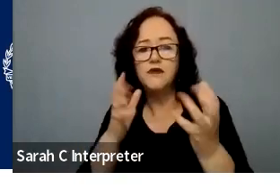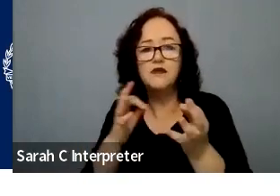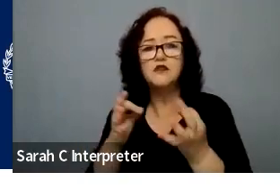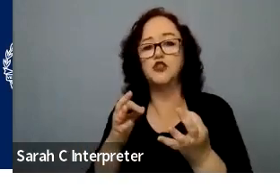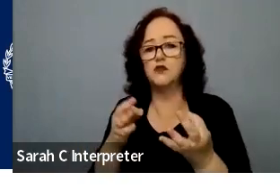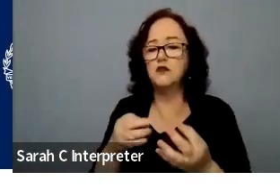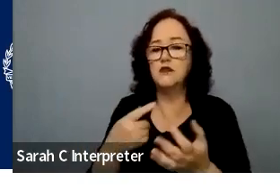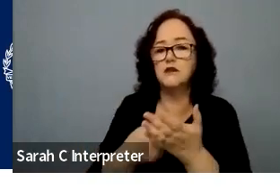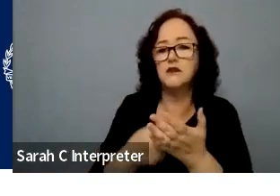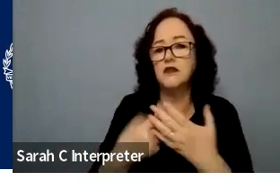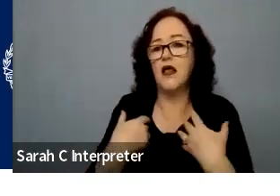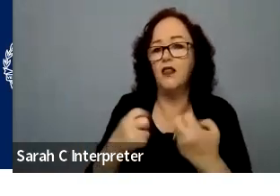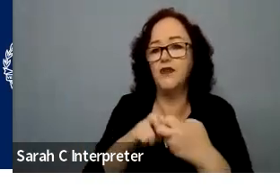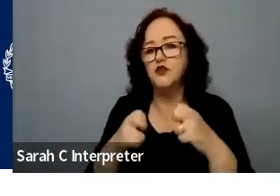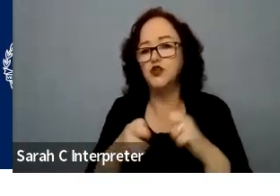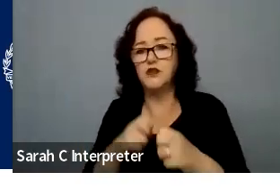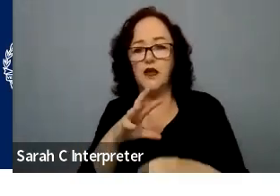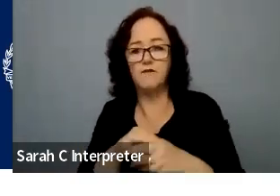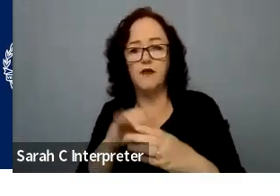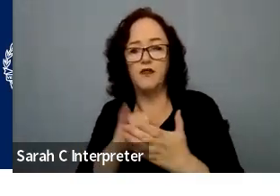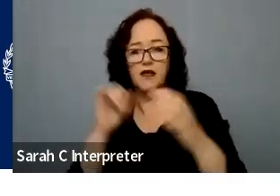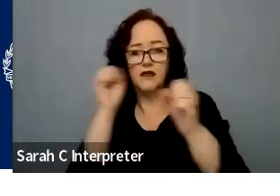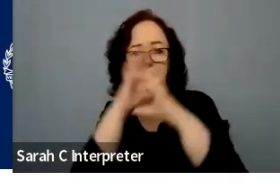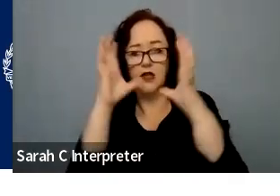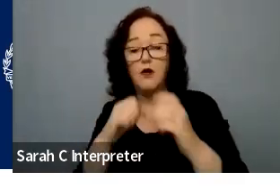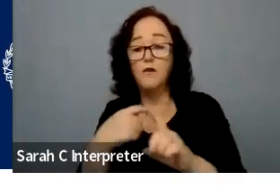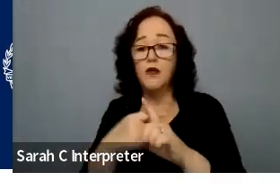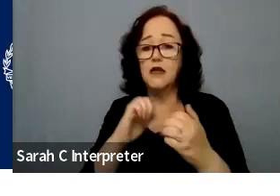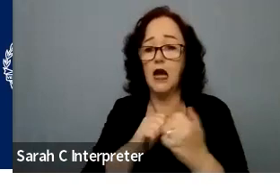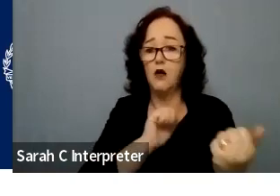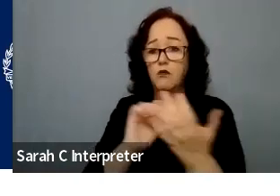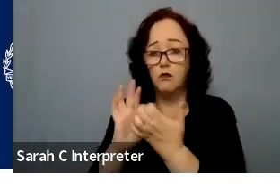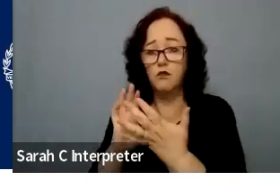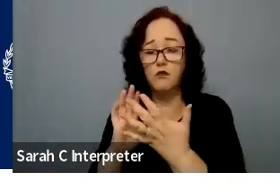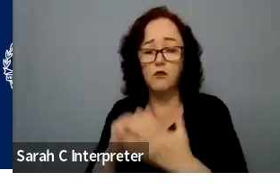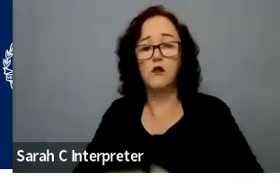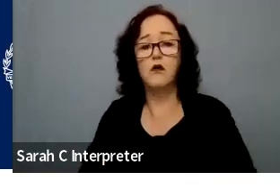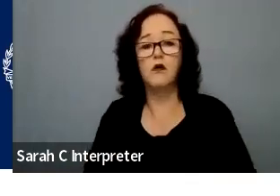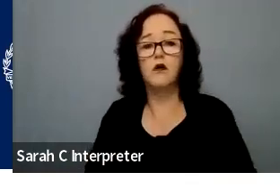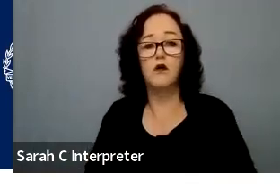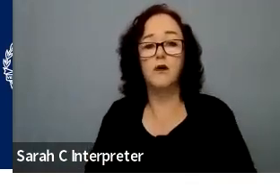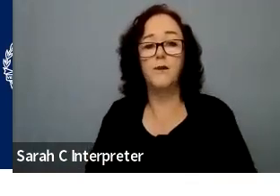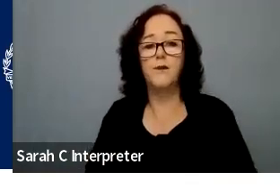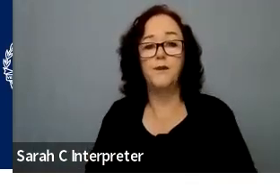the scenario, and their approaches to addressing them. So, they should have been talking among each